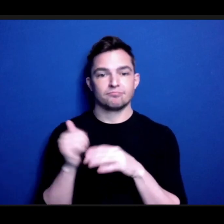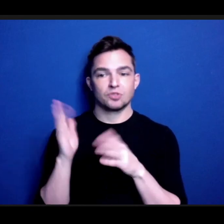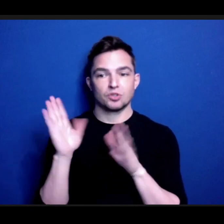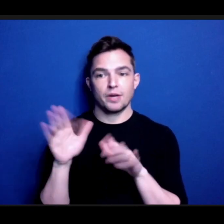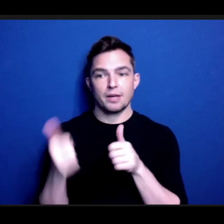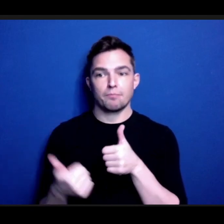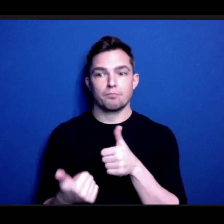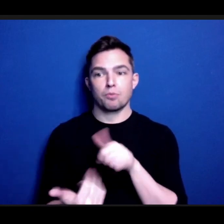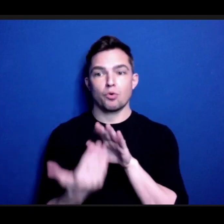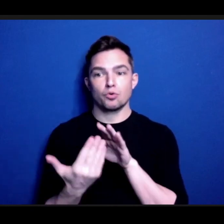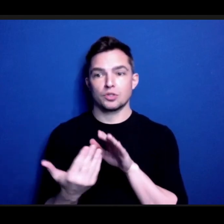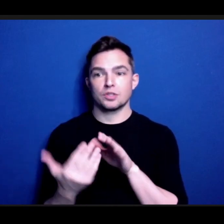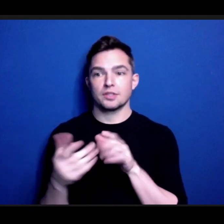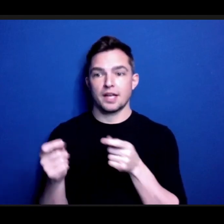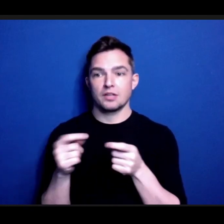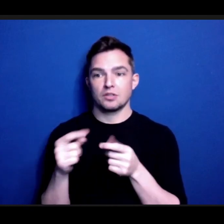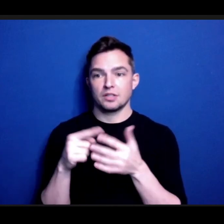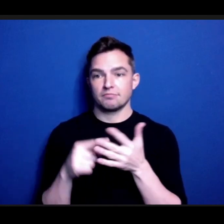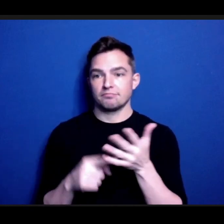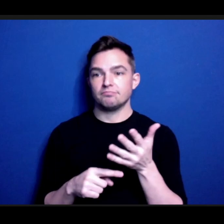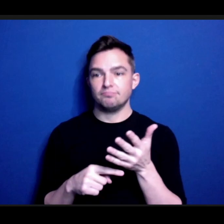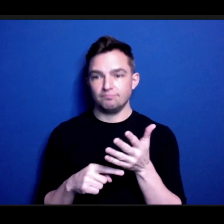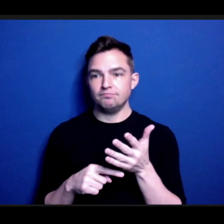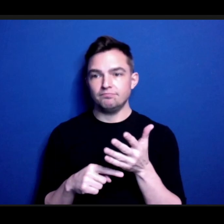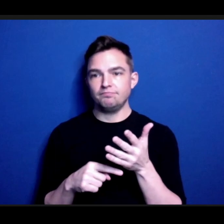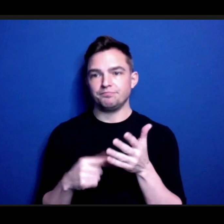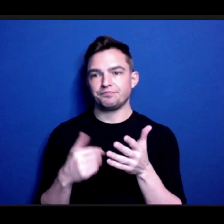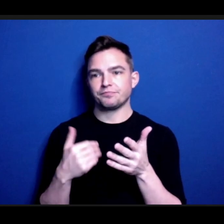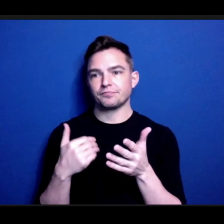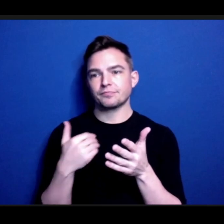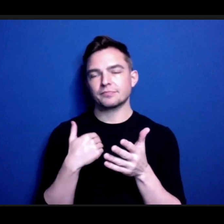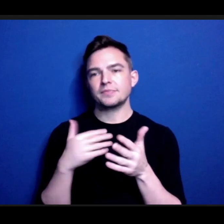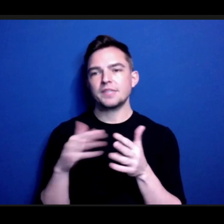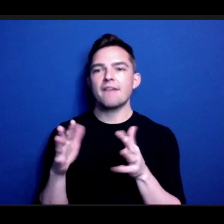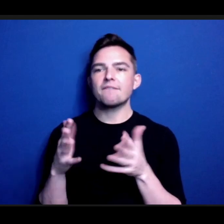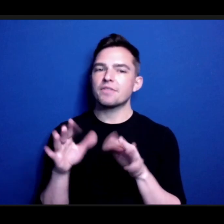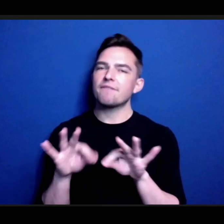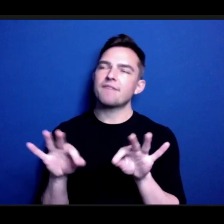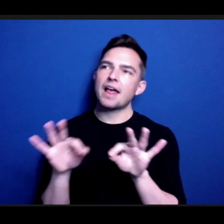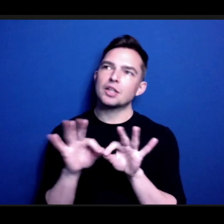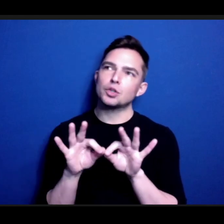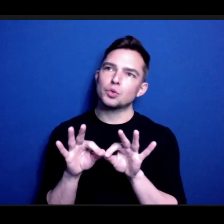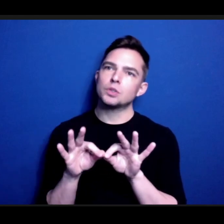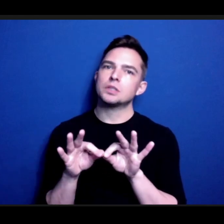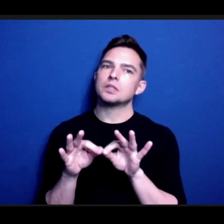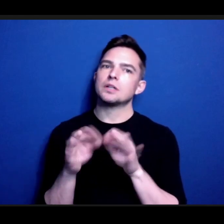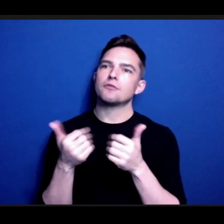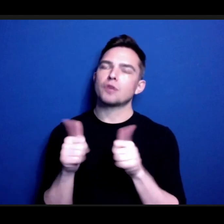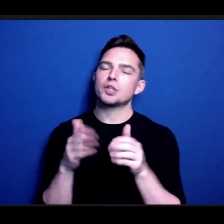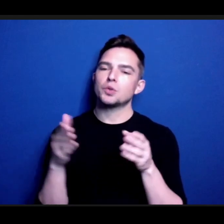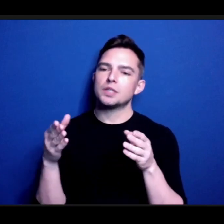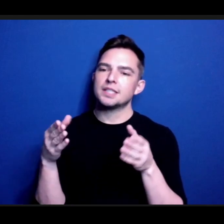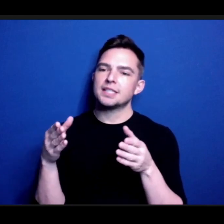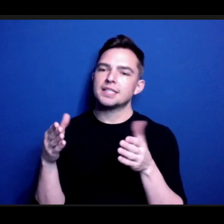that do have a tenant in the value of centring the communities that we're working with. So